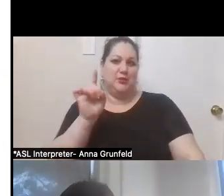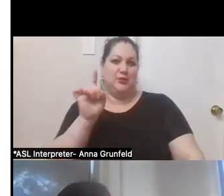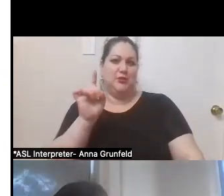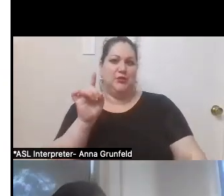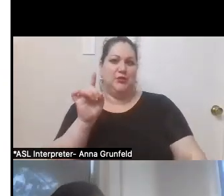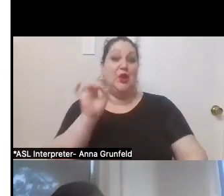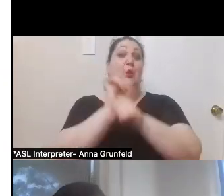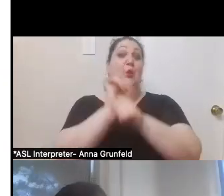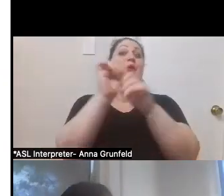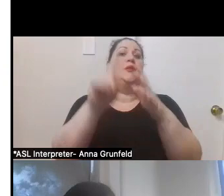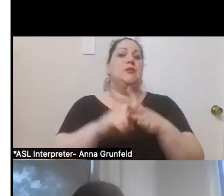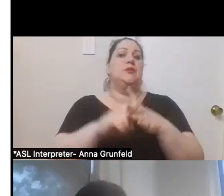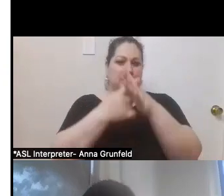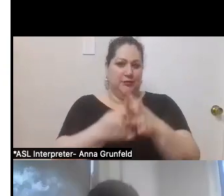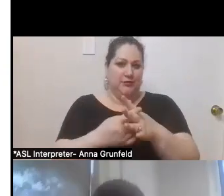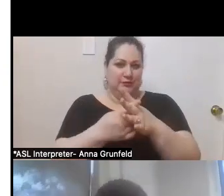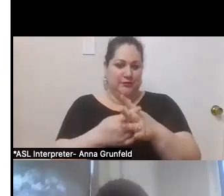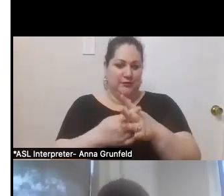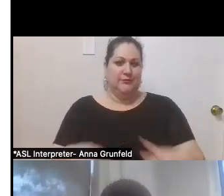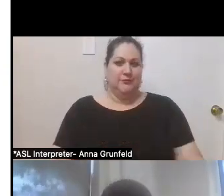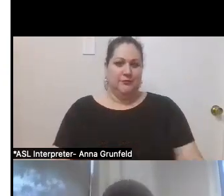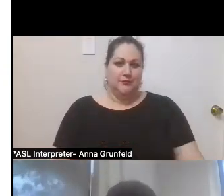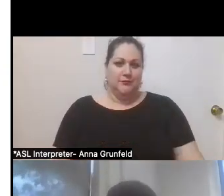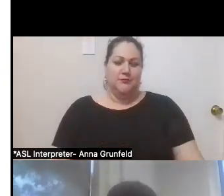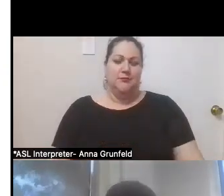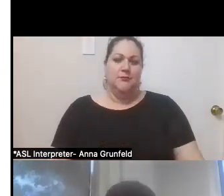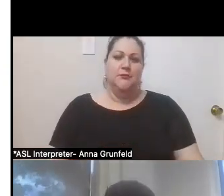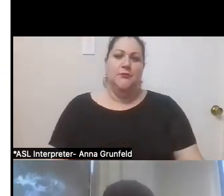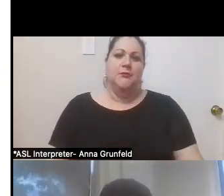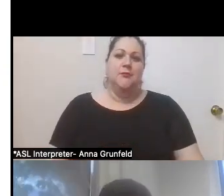And it's the same thing, you know, even in universities here.